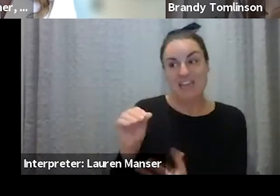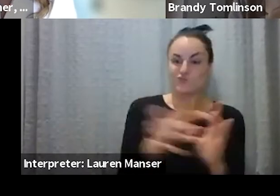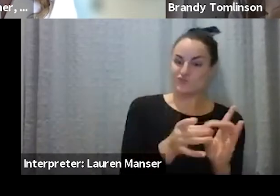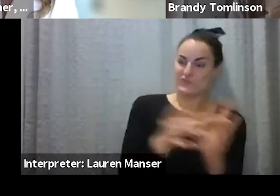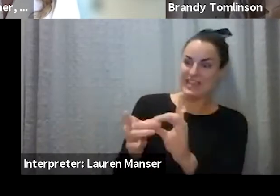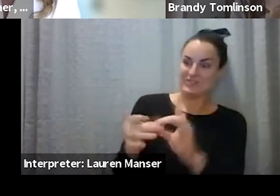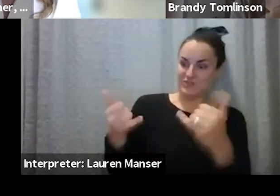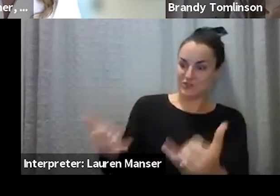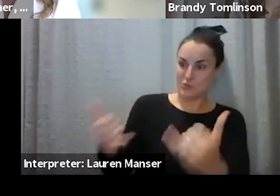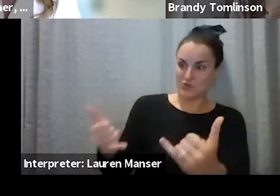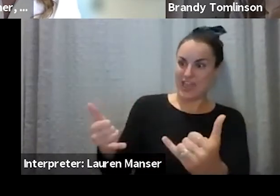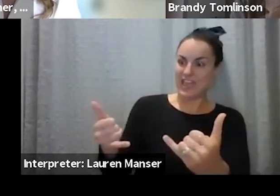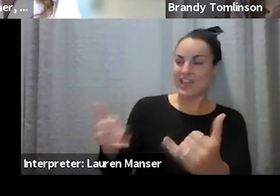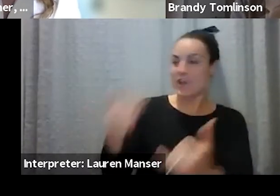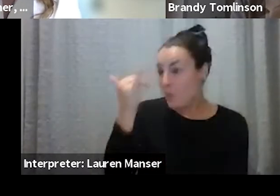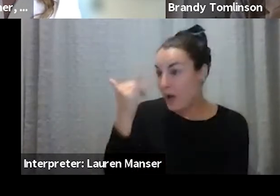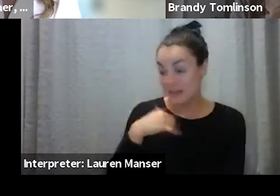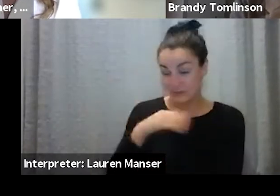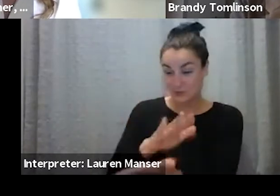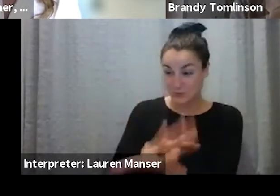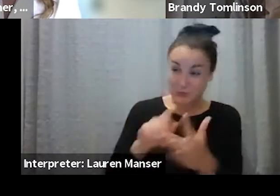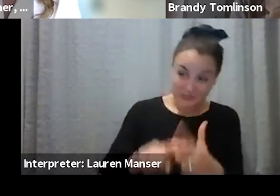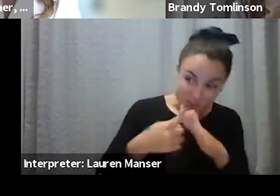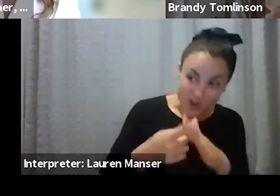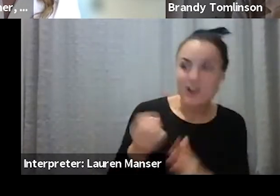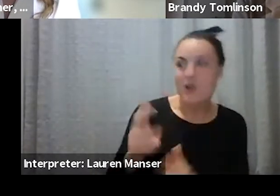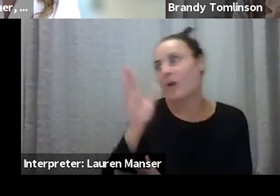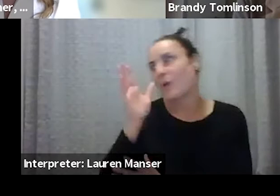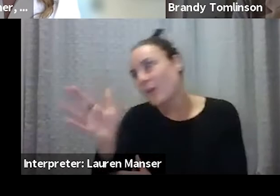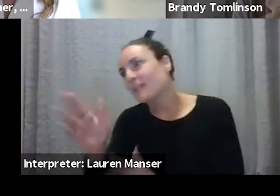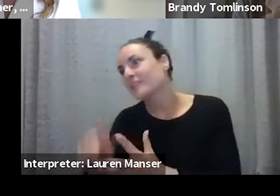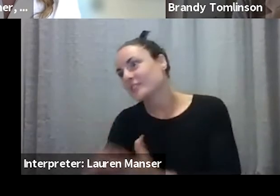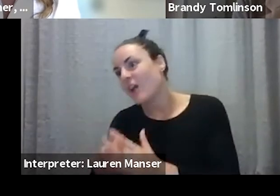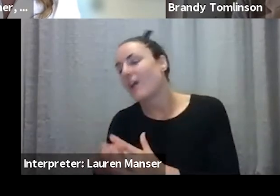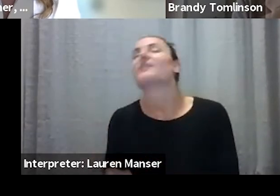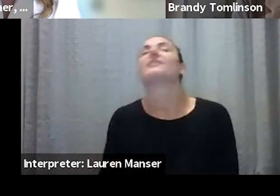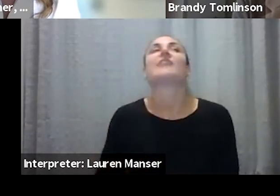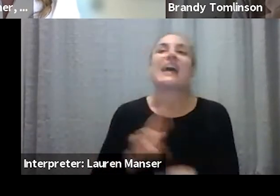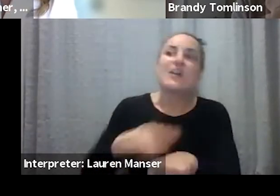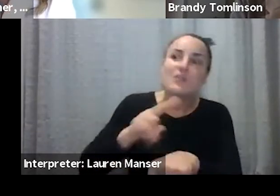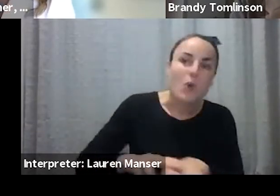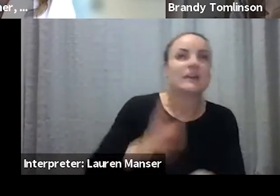there was a lot of information that certainly parents have been dealing with over the last 18 months,